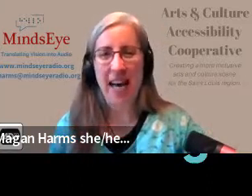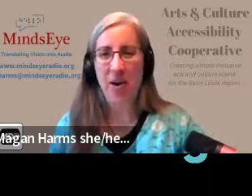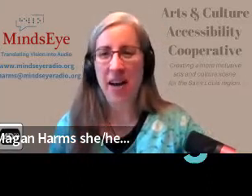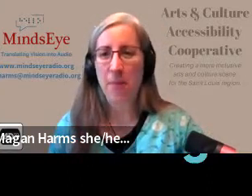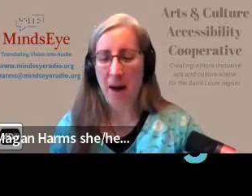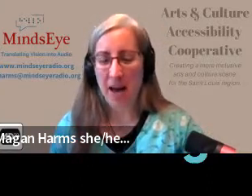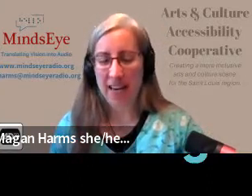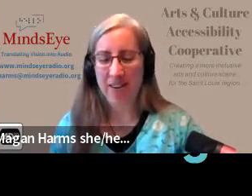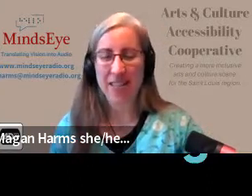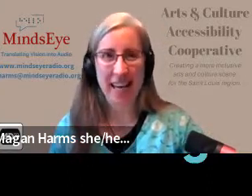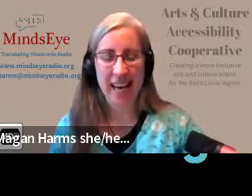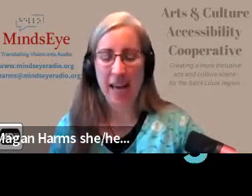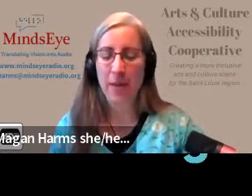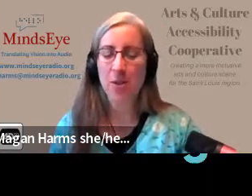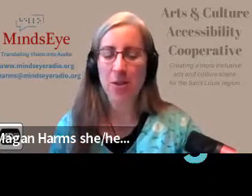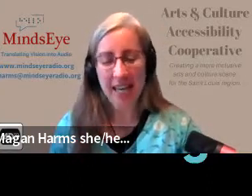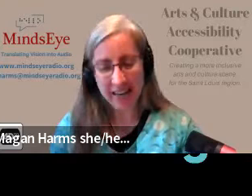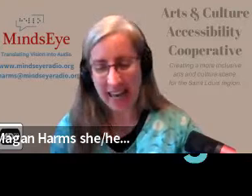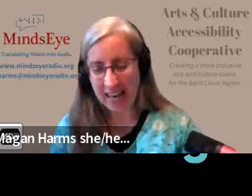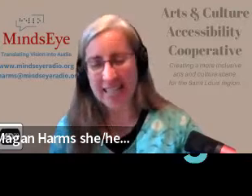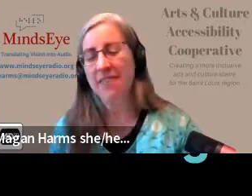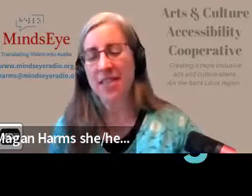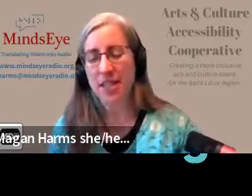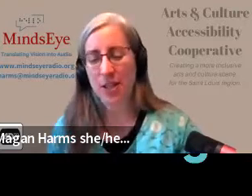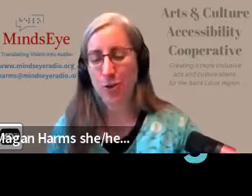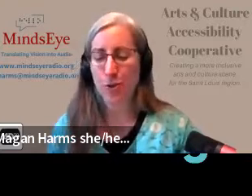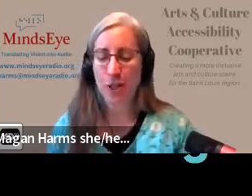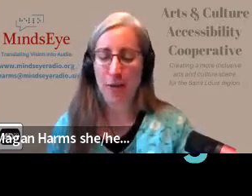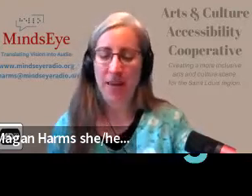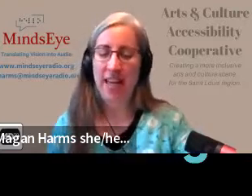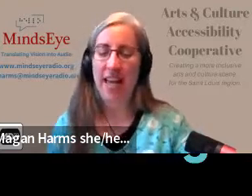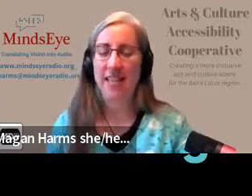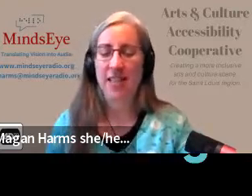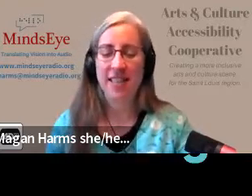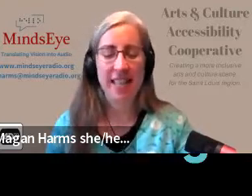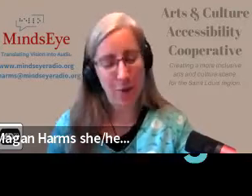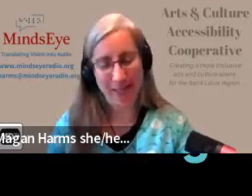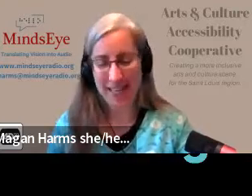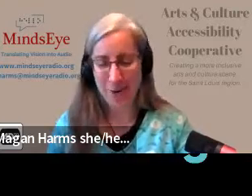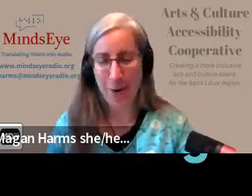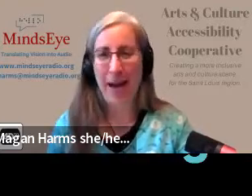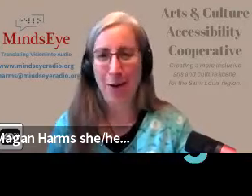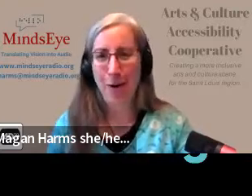or today, Mr. Carey Davis , a true champion and St. Louis hero. I know a